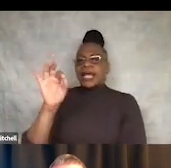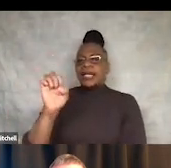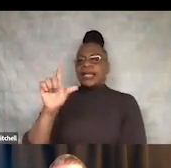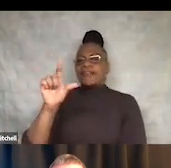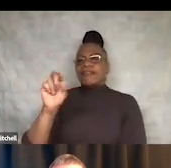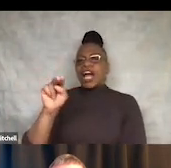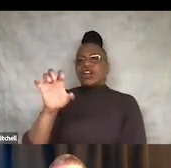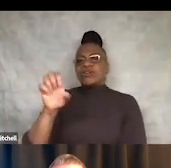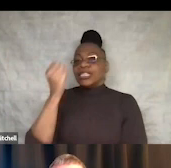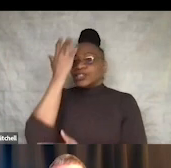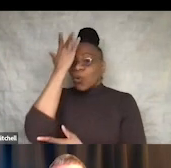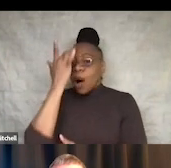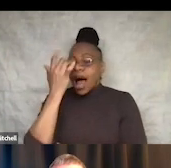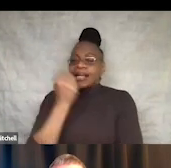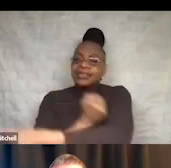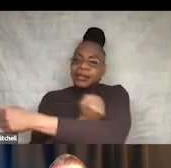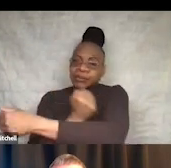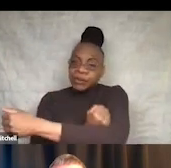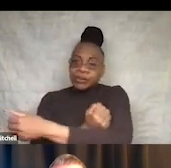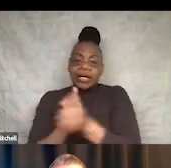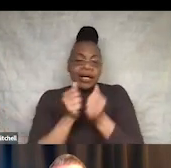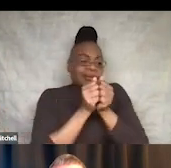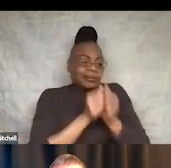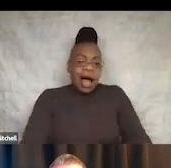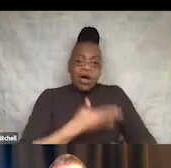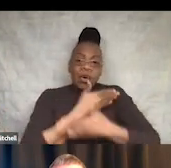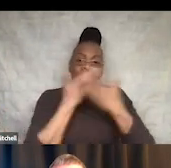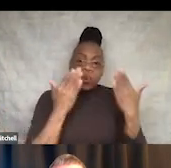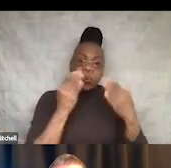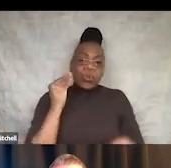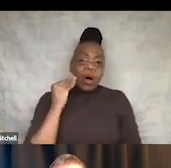was without housing and unsheltered for a long, long time,